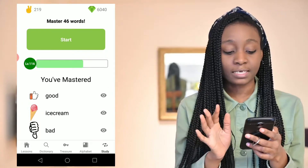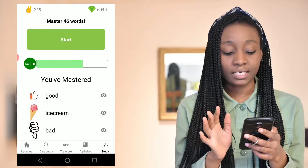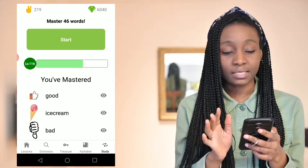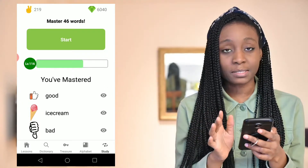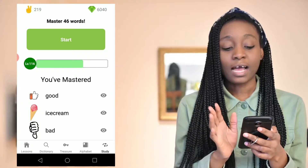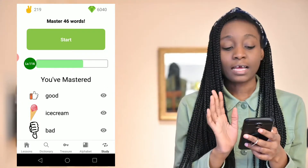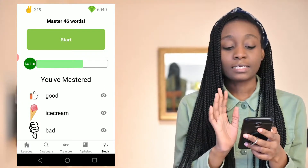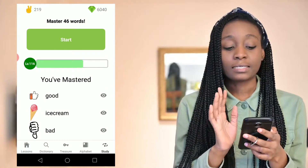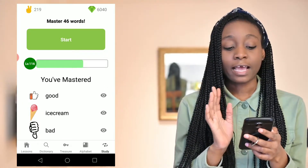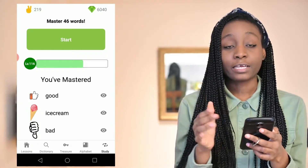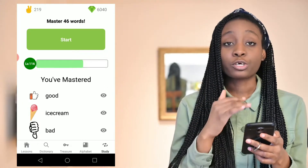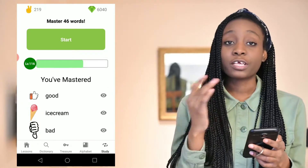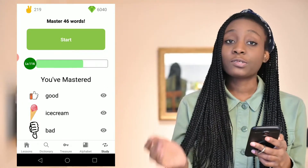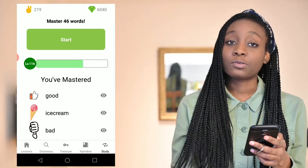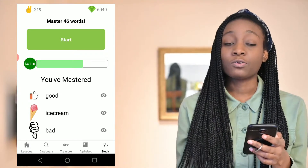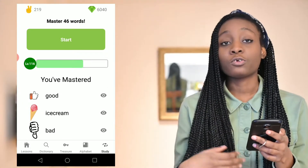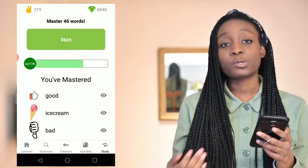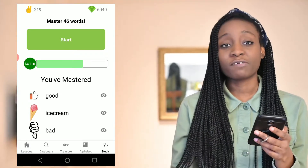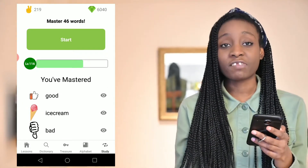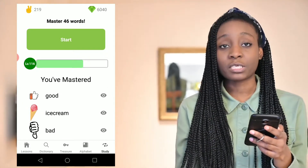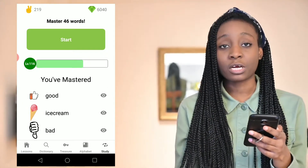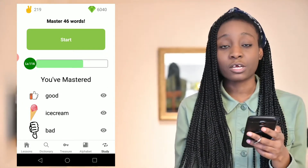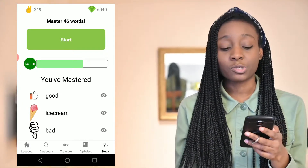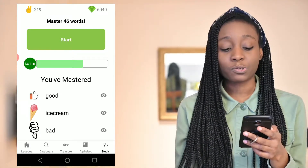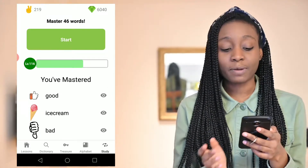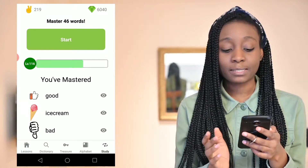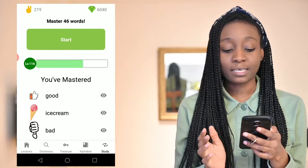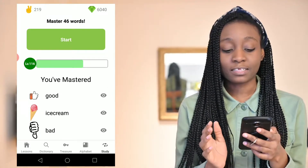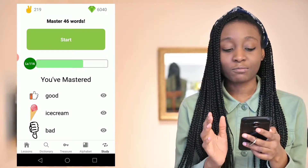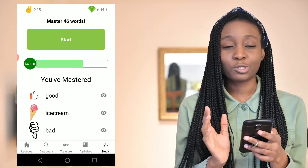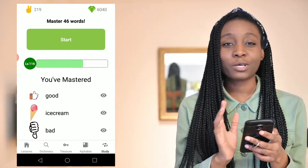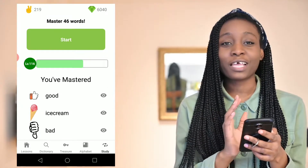yet and I try to use the flashcards to master them. Usually I